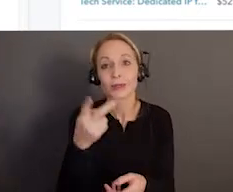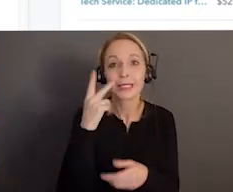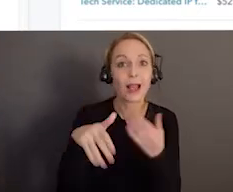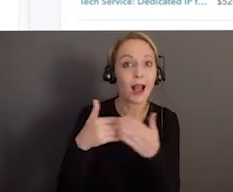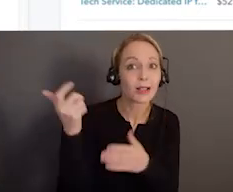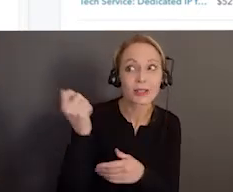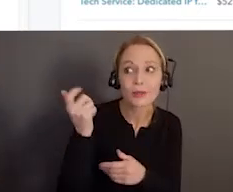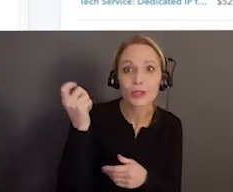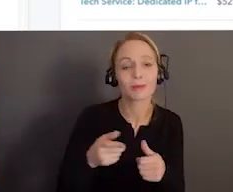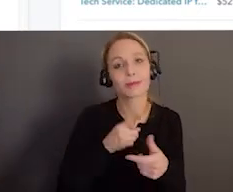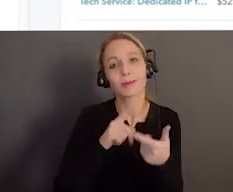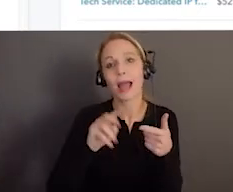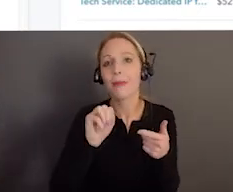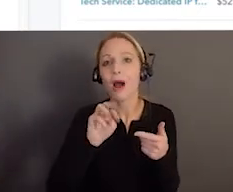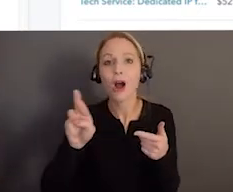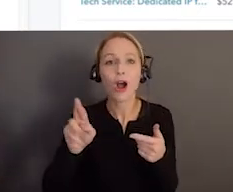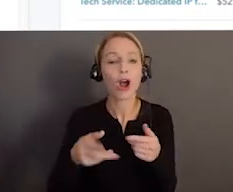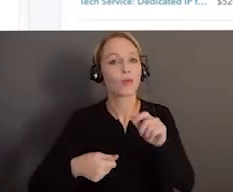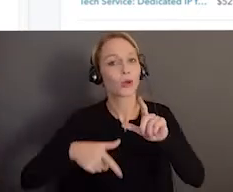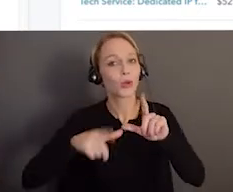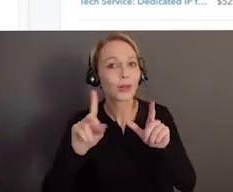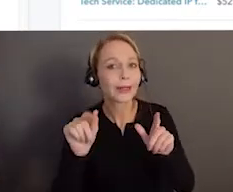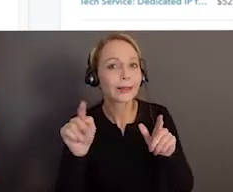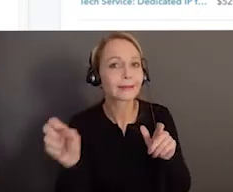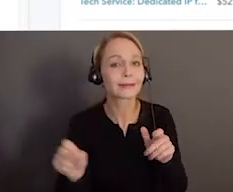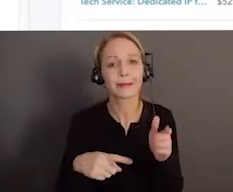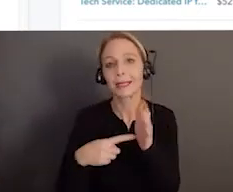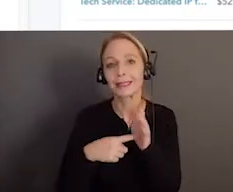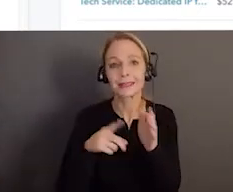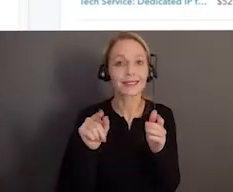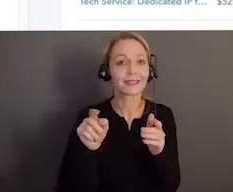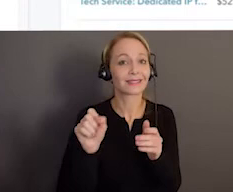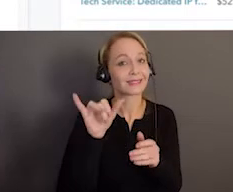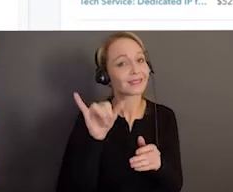MRR AND DATES, AND THAT IS PART OF THE DIGITAL